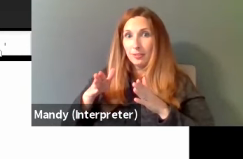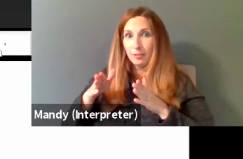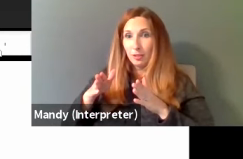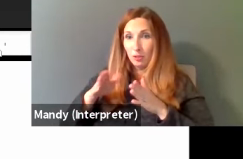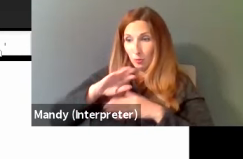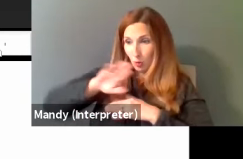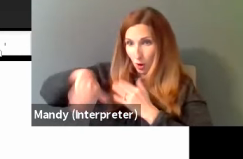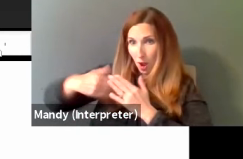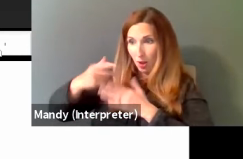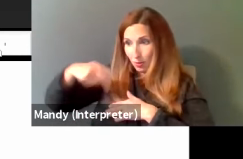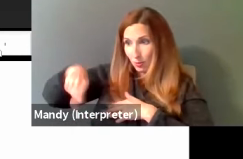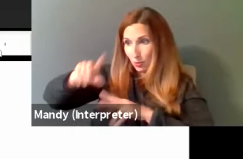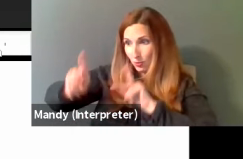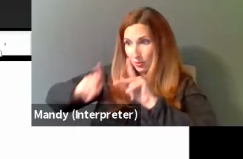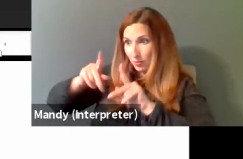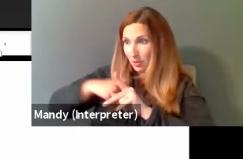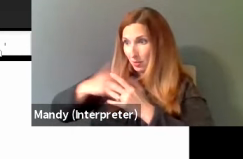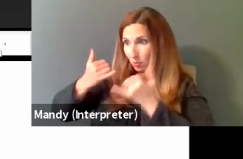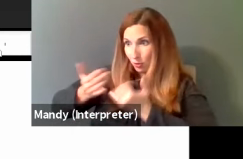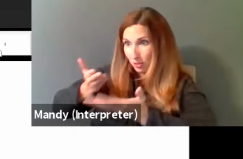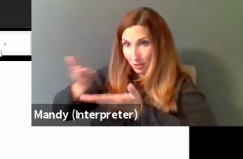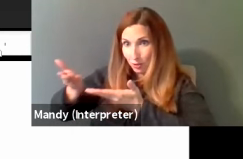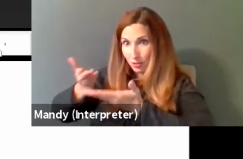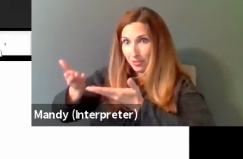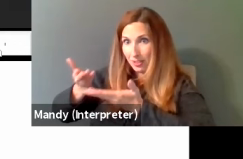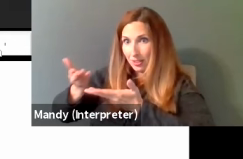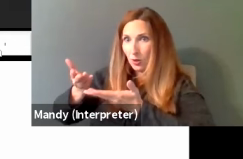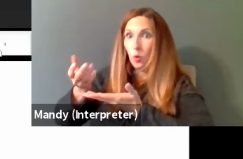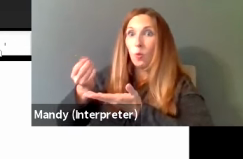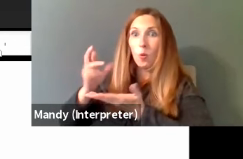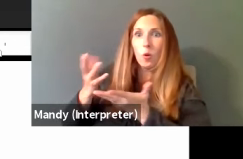that you're either currently serving or wish to include